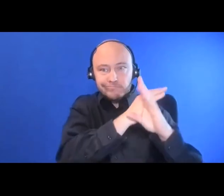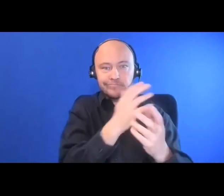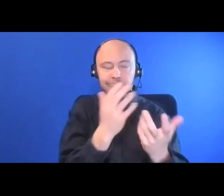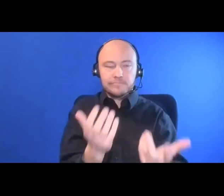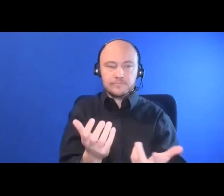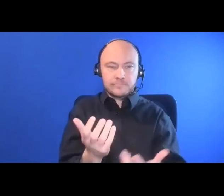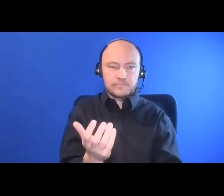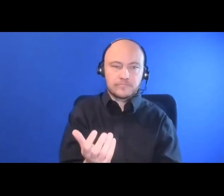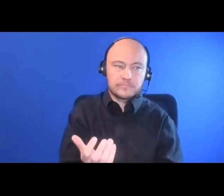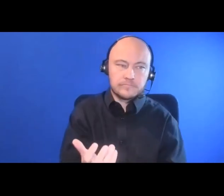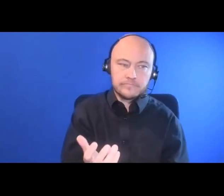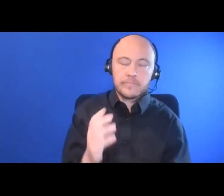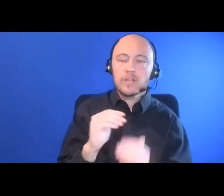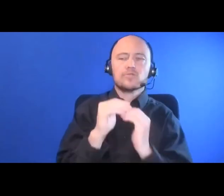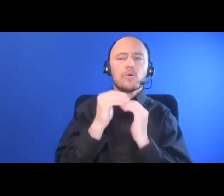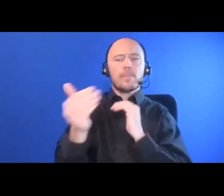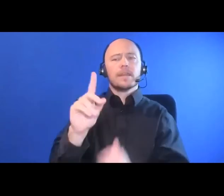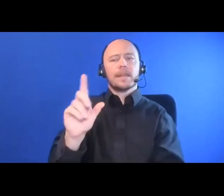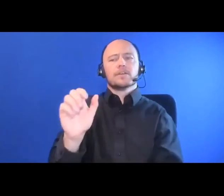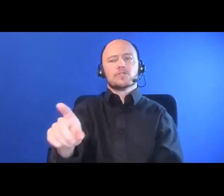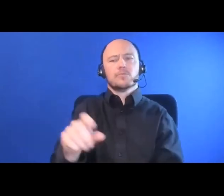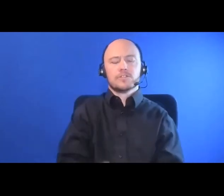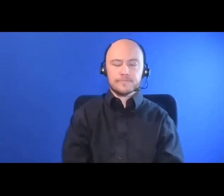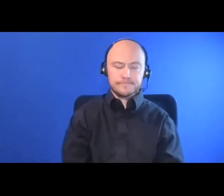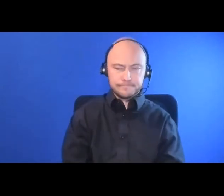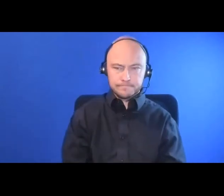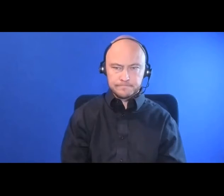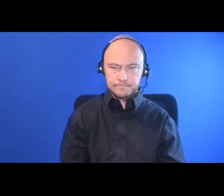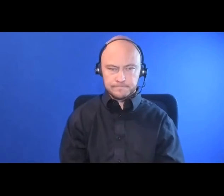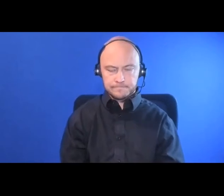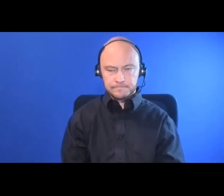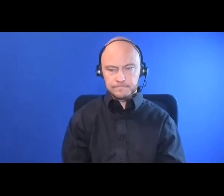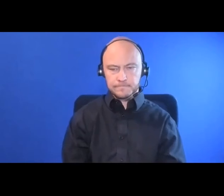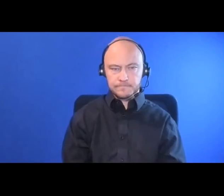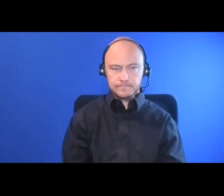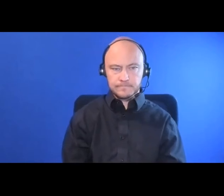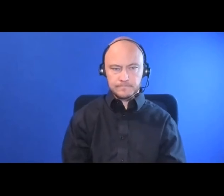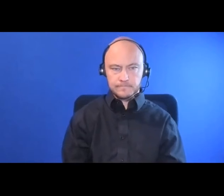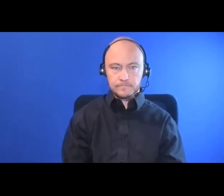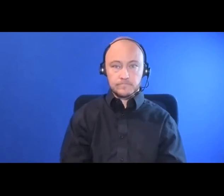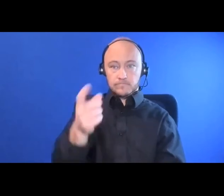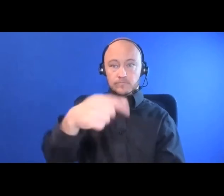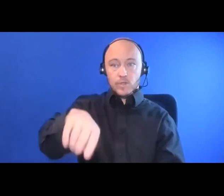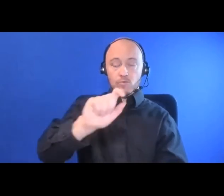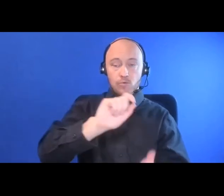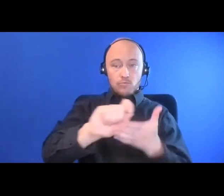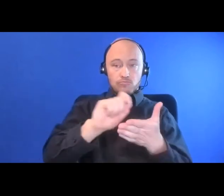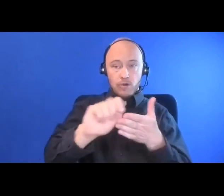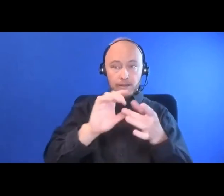I wanted to ask if you all, you all write about disability and your body